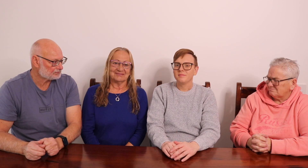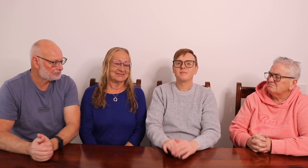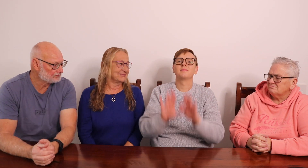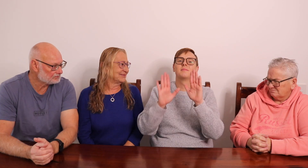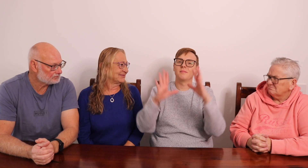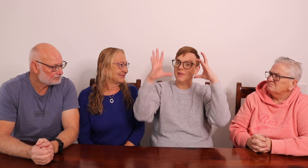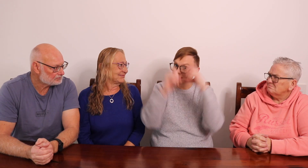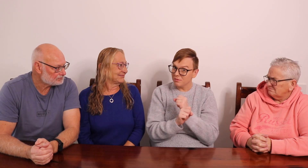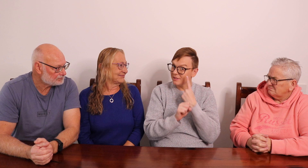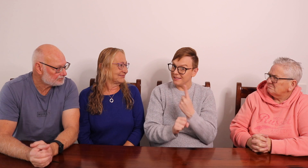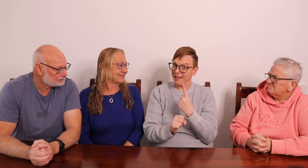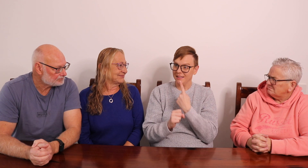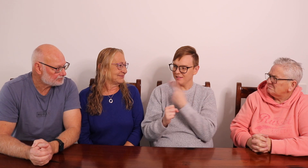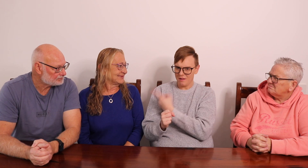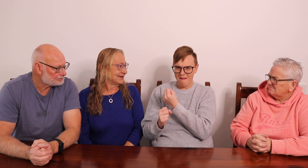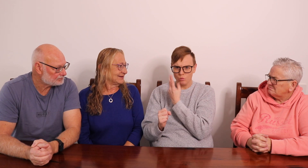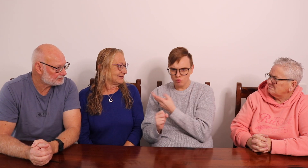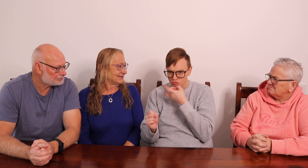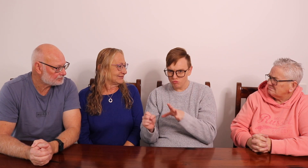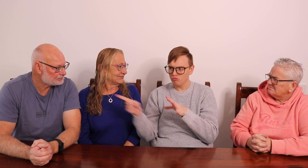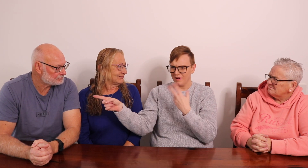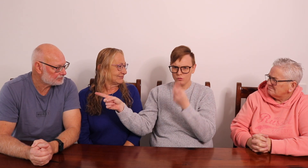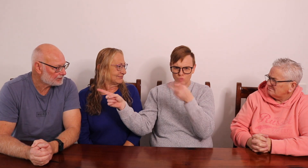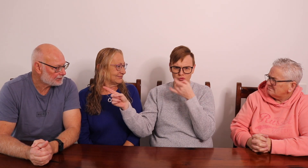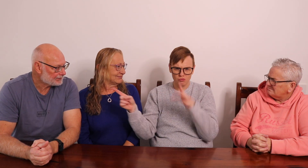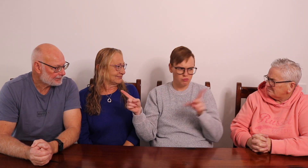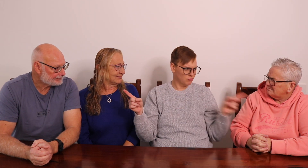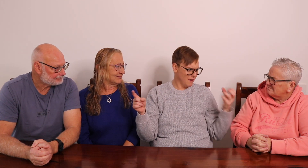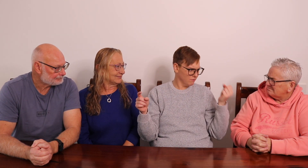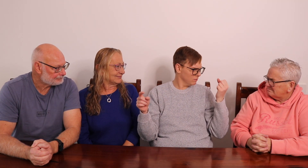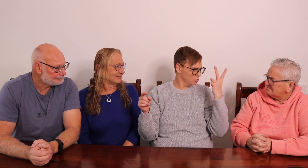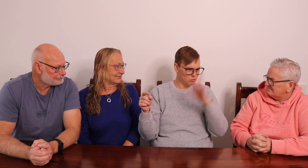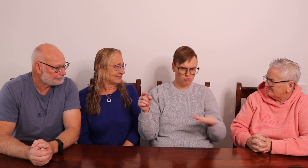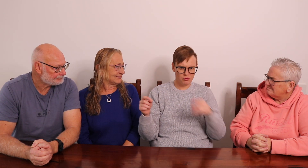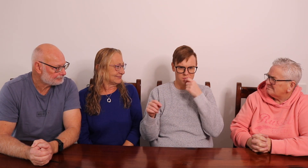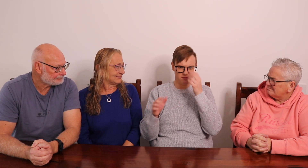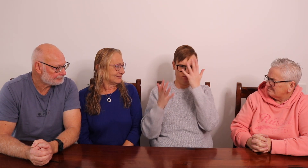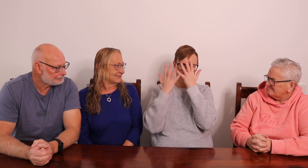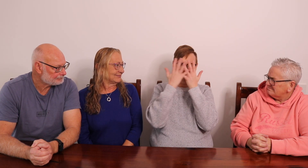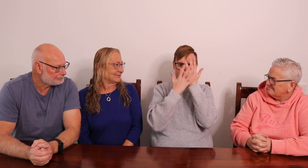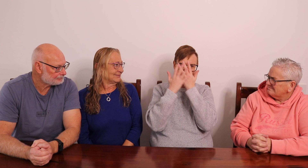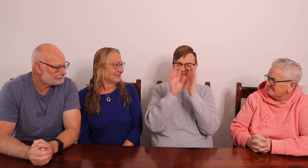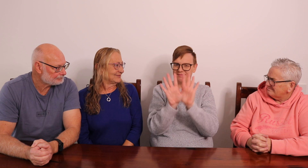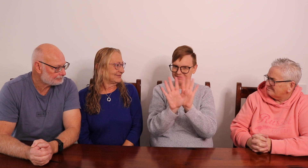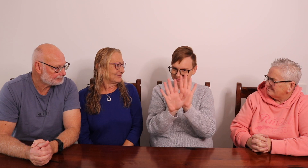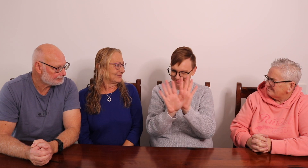D: I will summary, Mum say she has two kids, Dad say he has two kids, Ma has two kids. You may be confused.